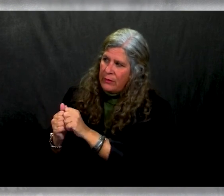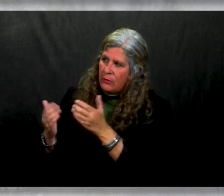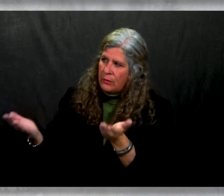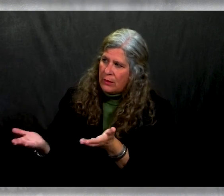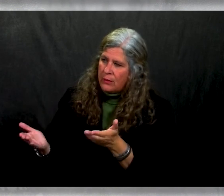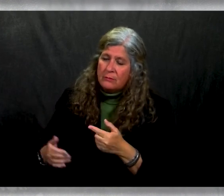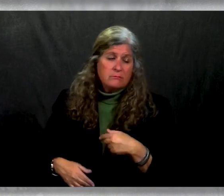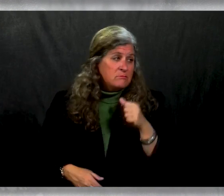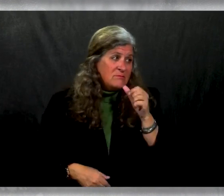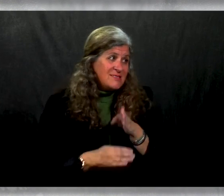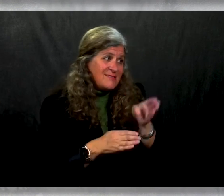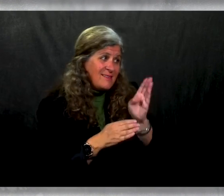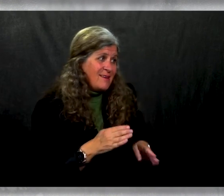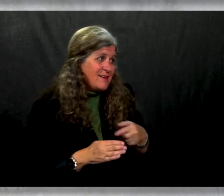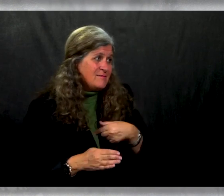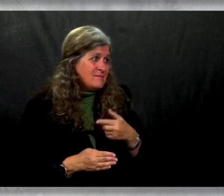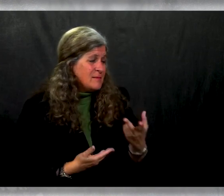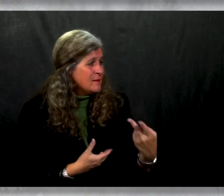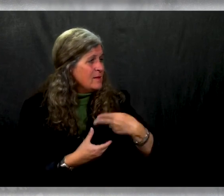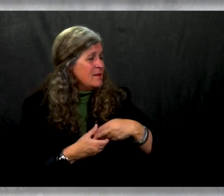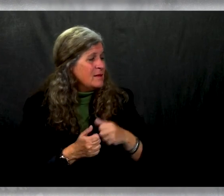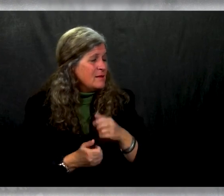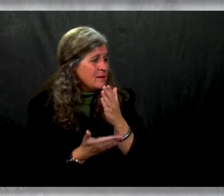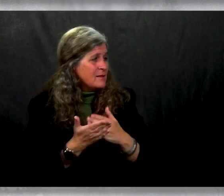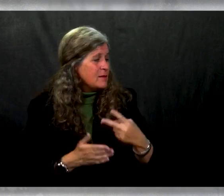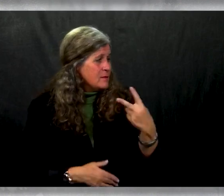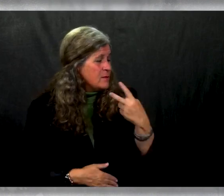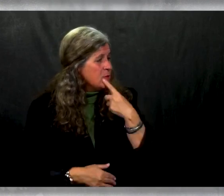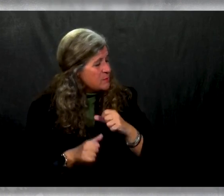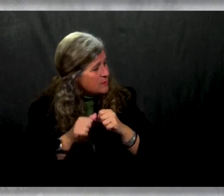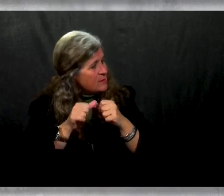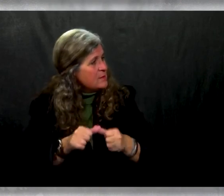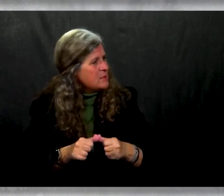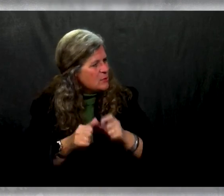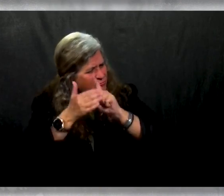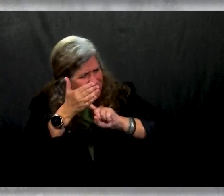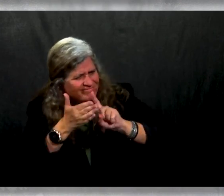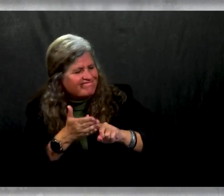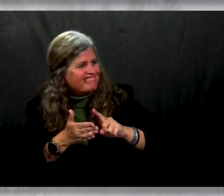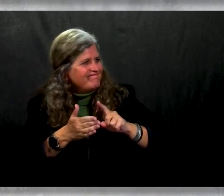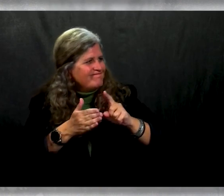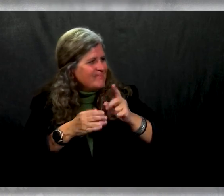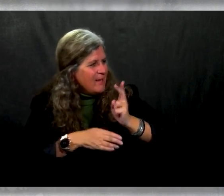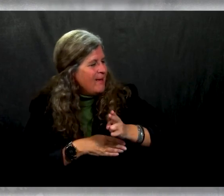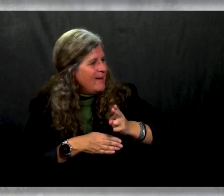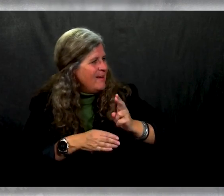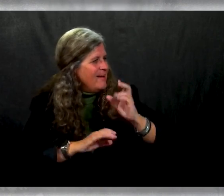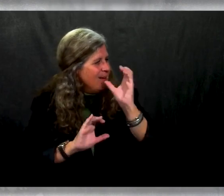Join us for part two of the electronic field trip as we continue to explore the complex history of the Holocaust by learning about death